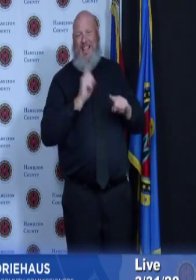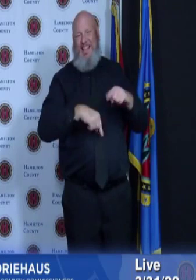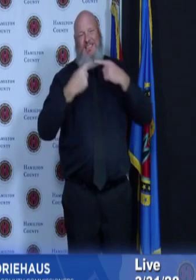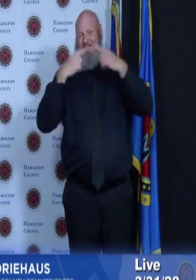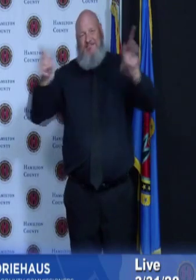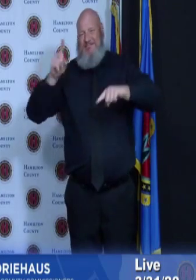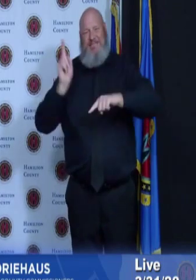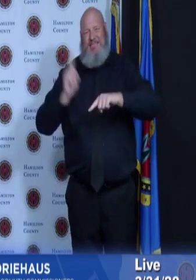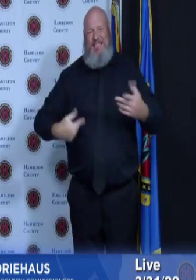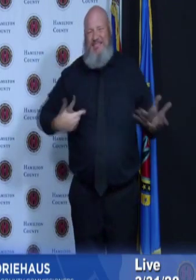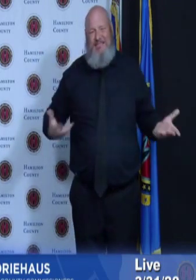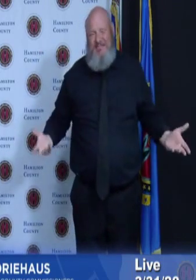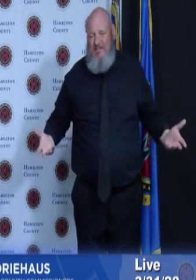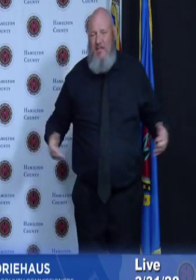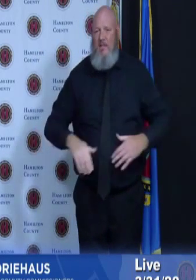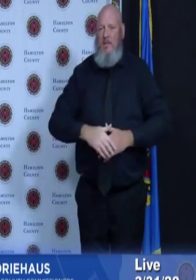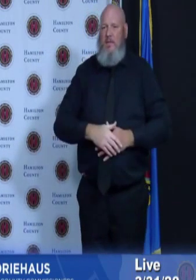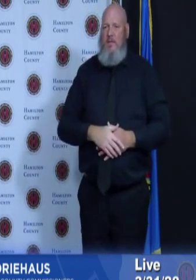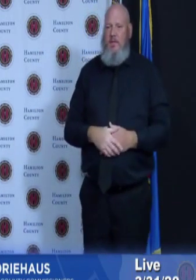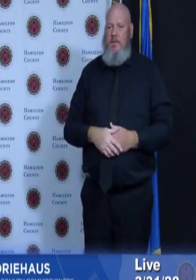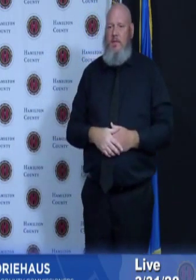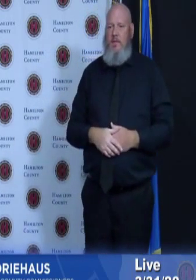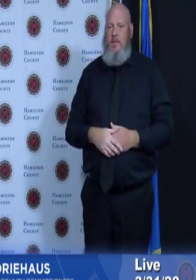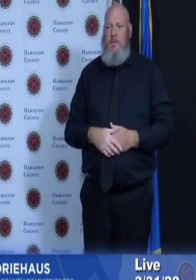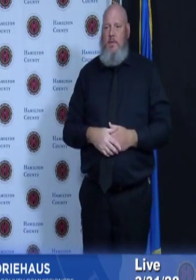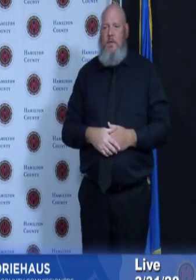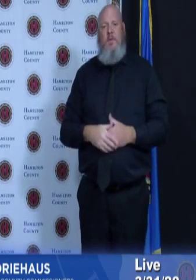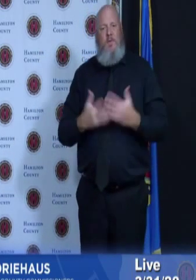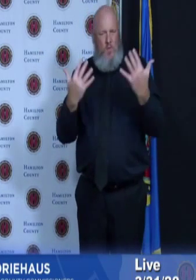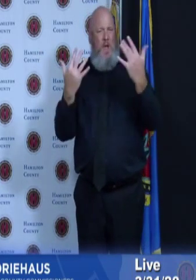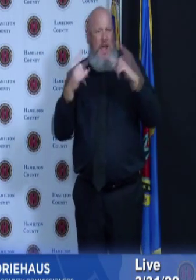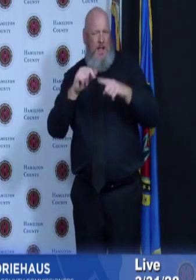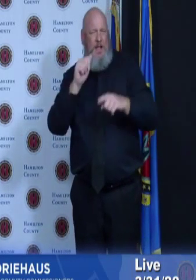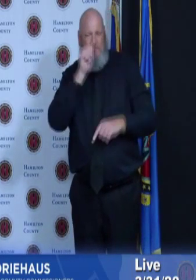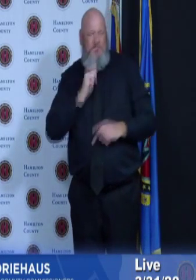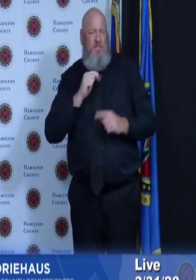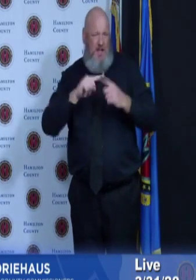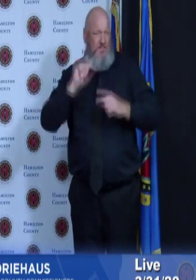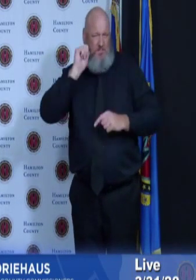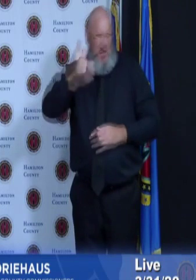the context that's necessary and then help to provide some kind of timing as